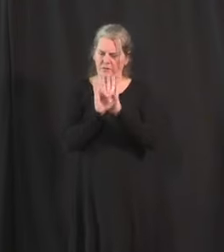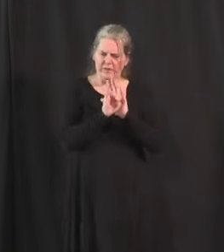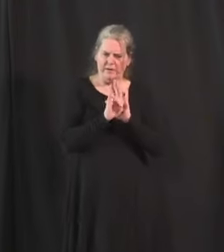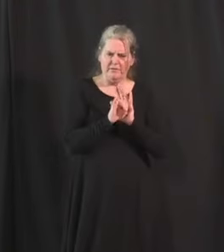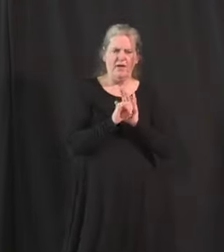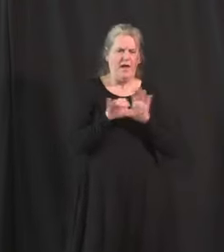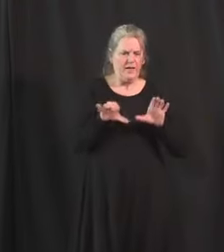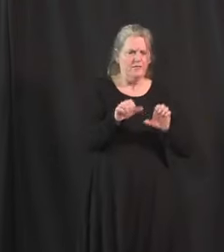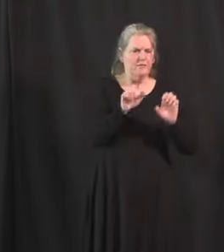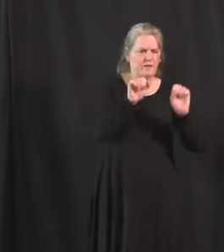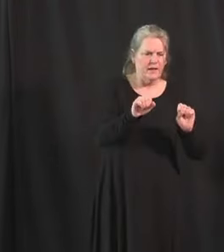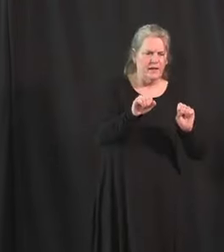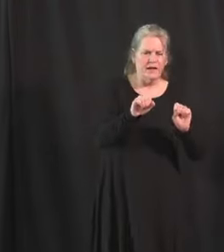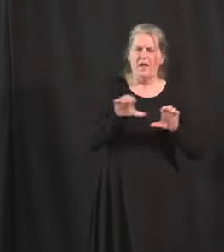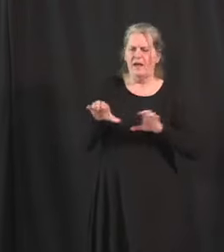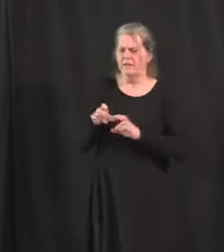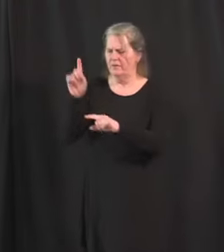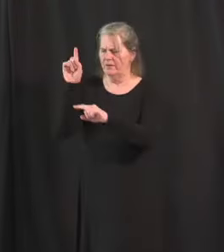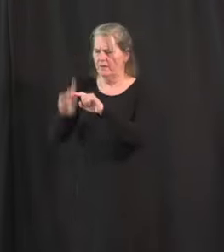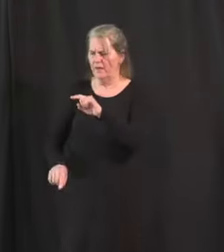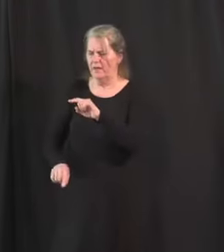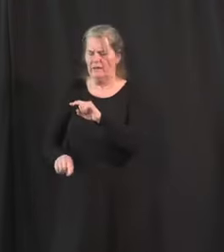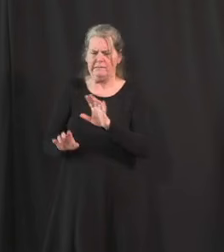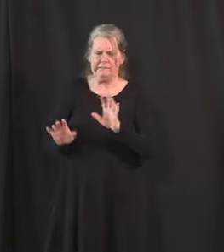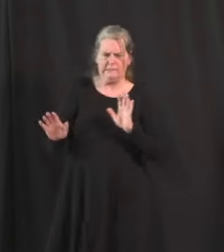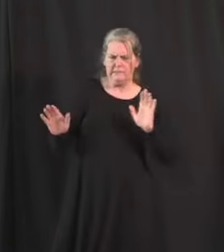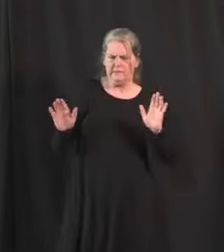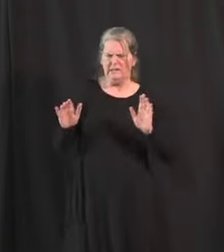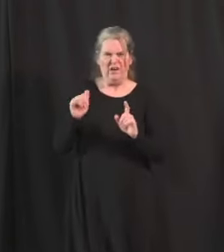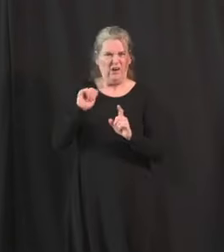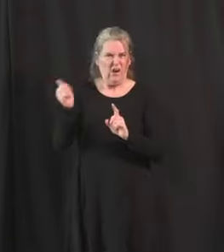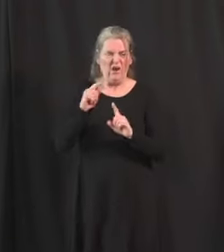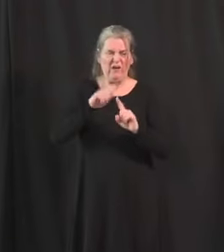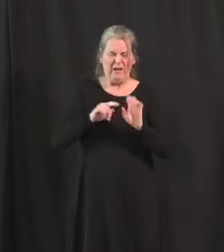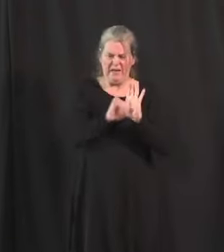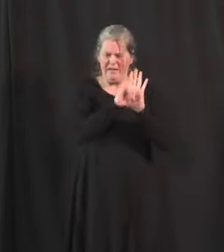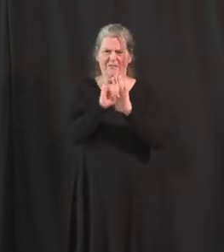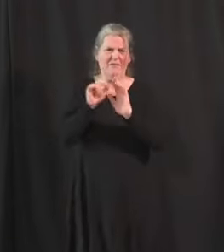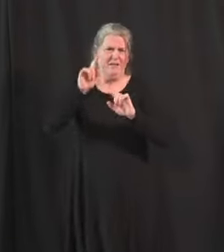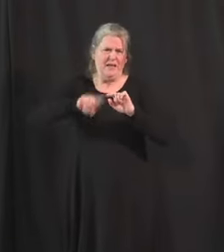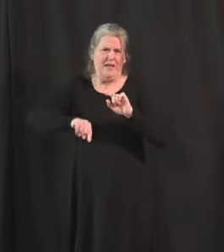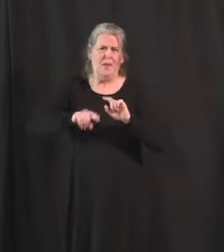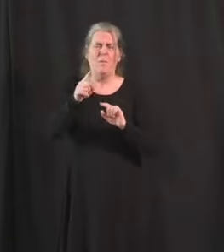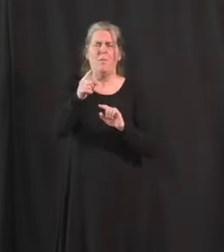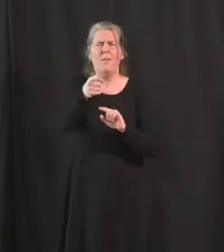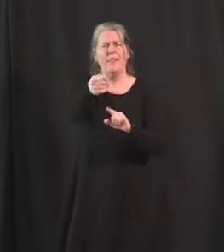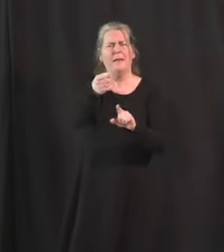IF THERE'S ONE PHRASE WE SHOULD BECOME MORE COMFORTABLE WITH, EVEN IF YOU DON'T HAVE TO STAY